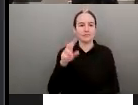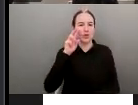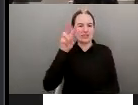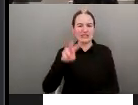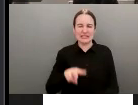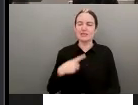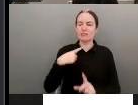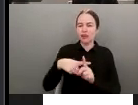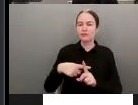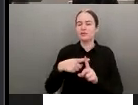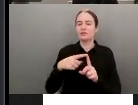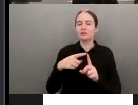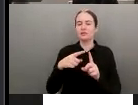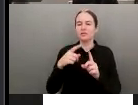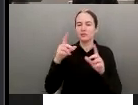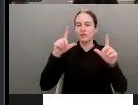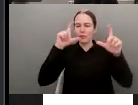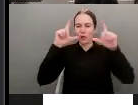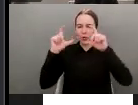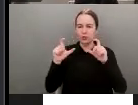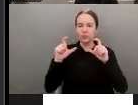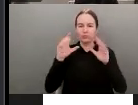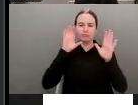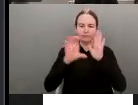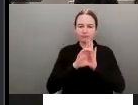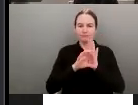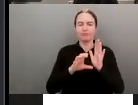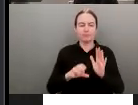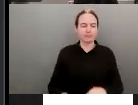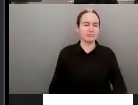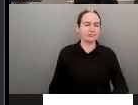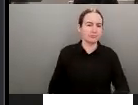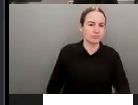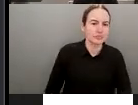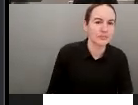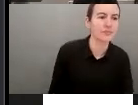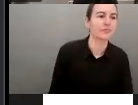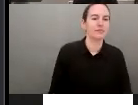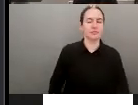But yeah, I wanted to show this is the app we are testing.